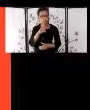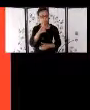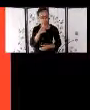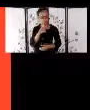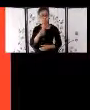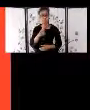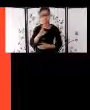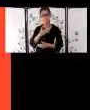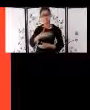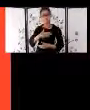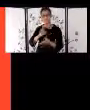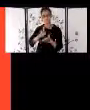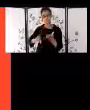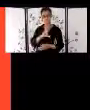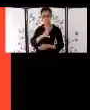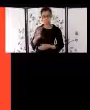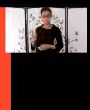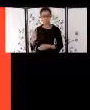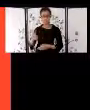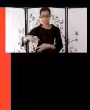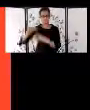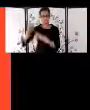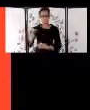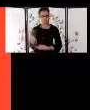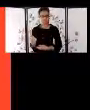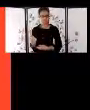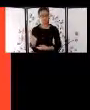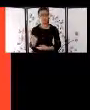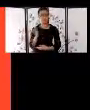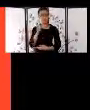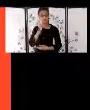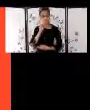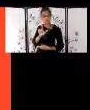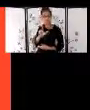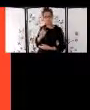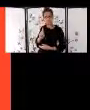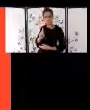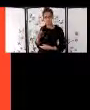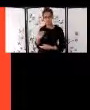include a link if I send this out to everyone. What I really want to focus on is, what is